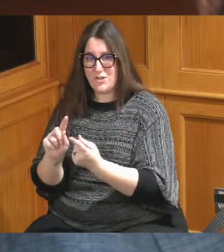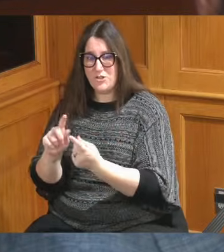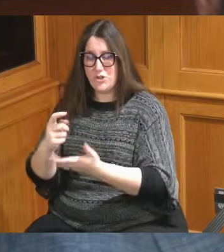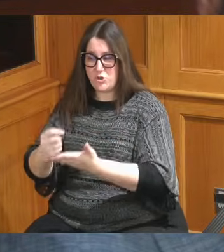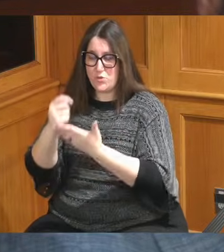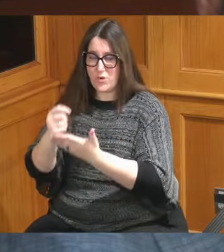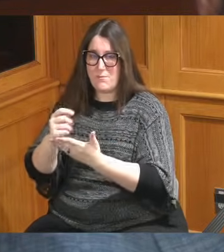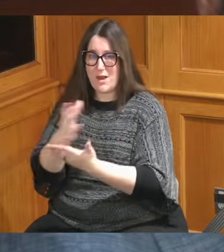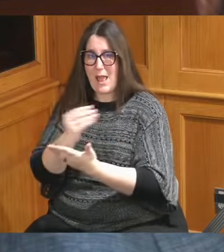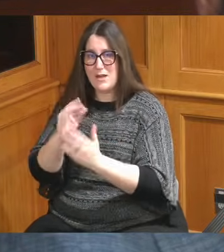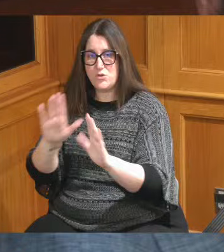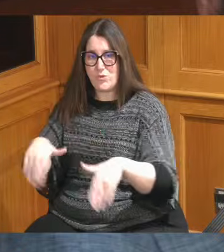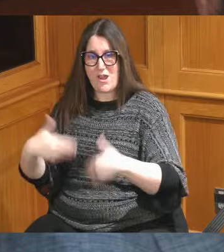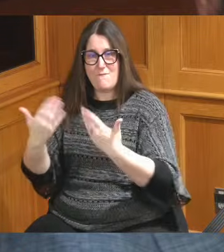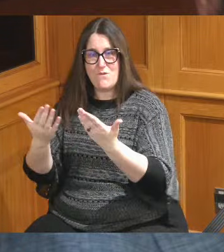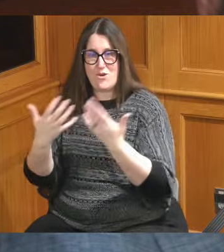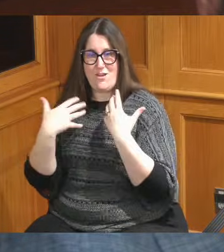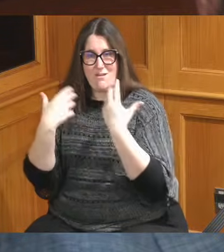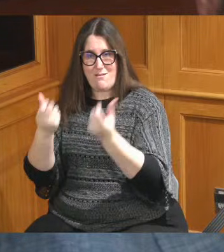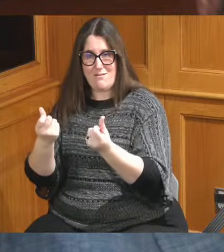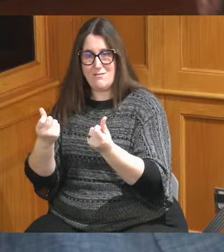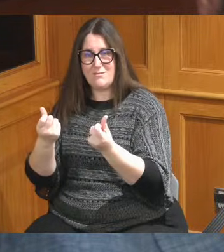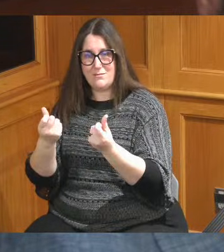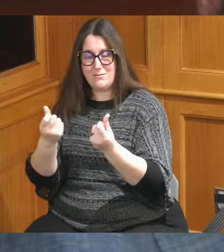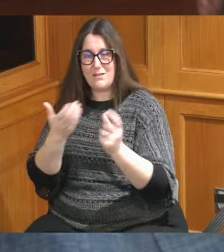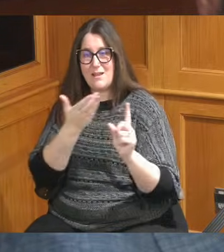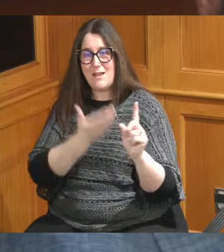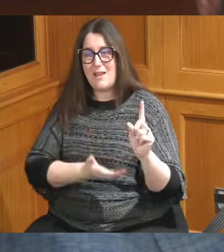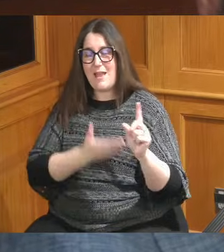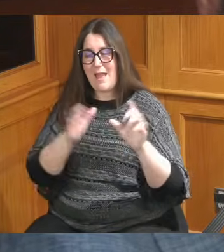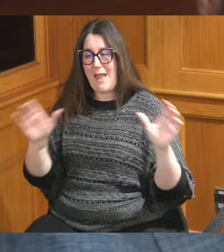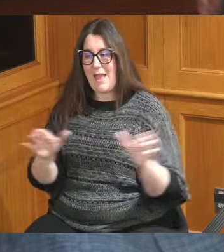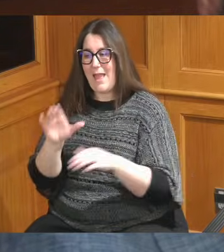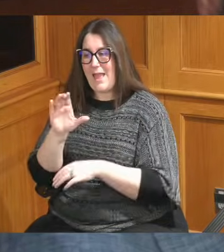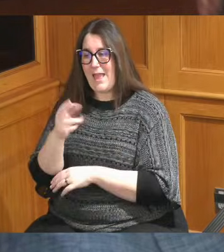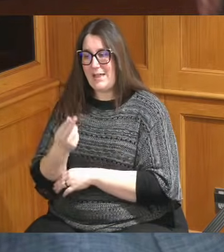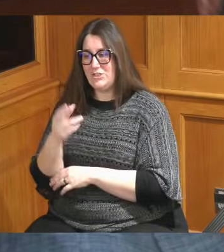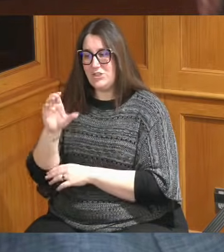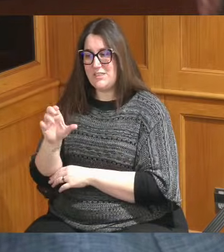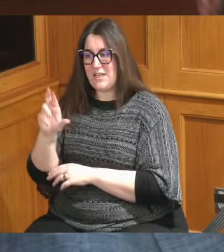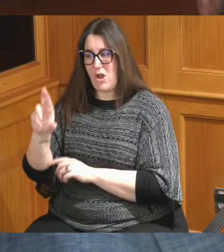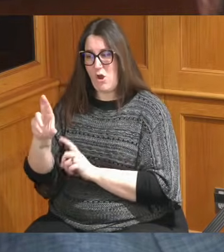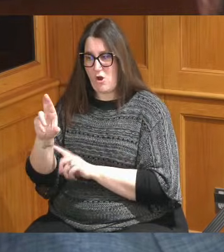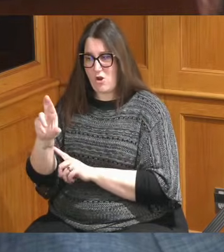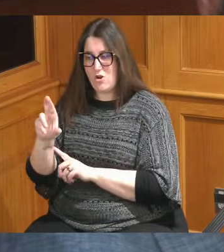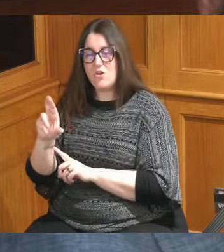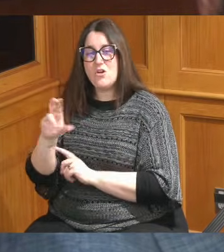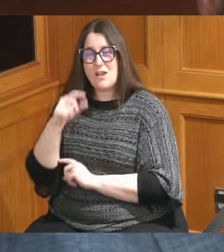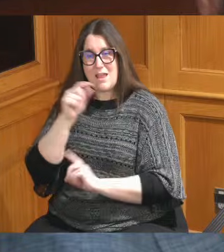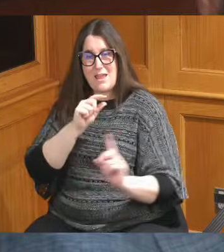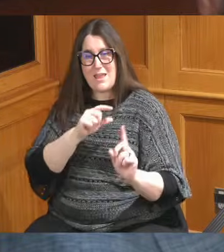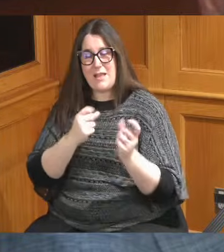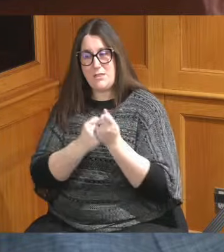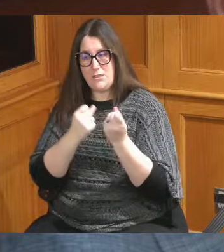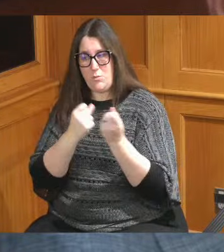recovery. And whereas as an active member of HCRK, District Chief Winston has supported cross agency